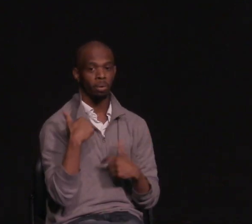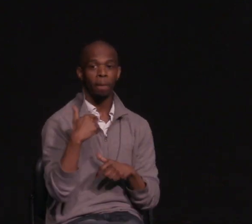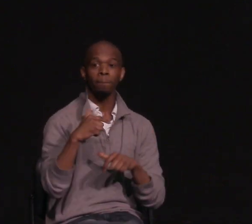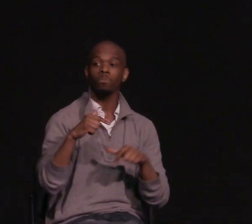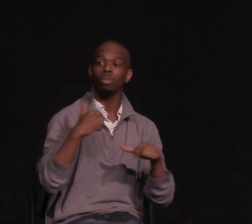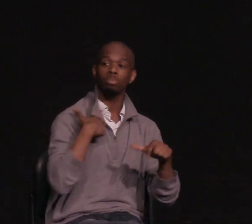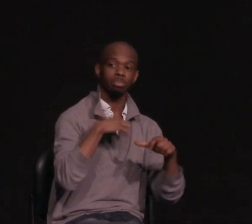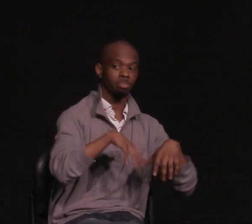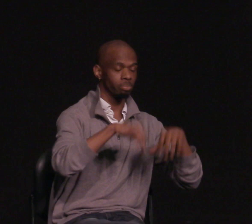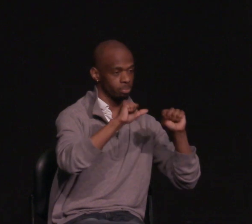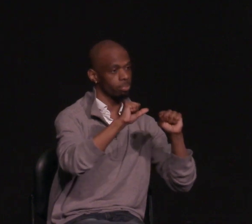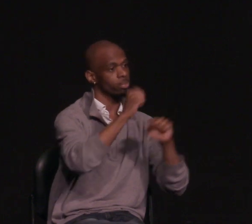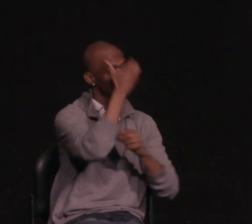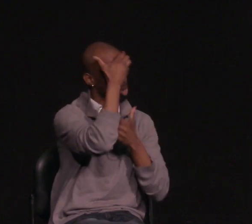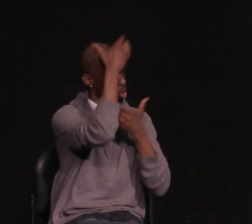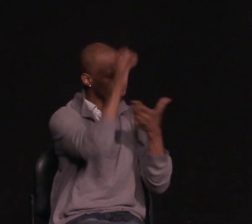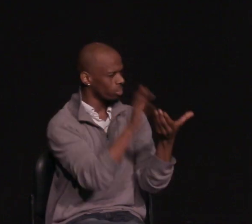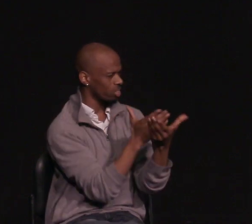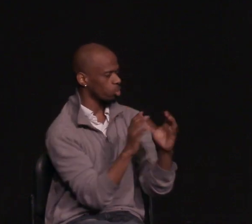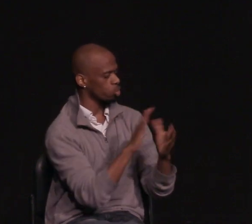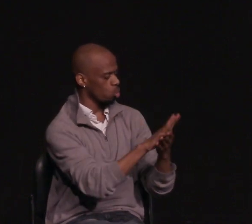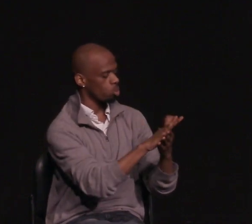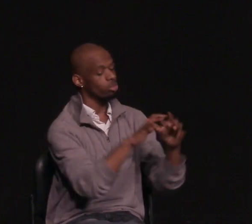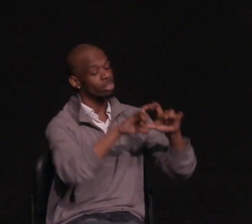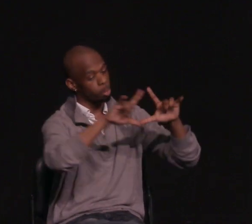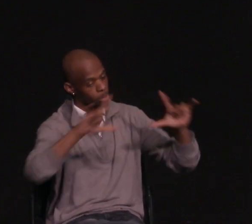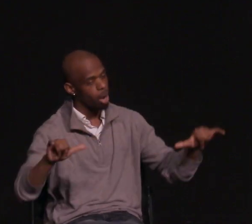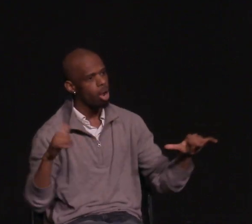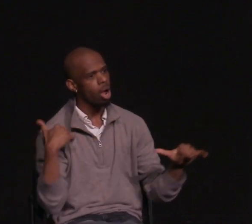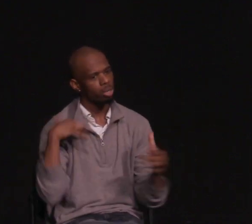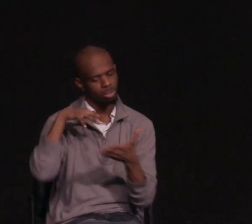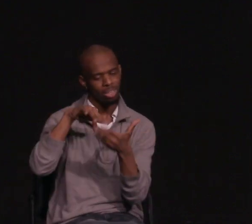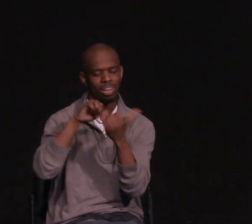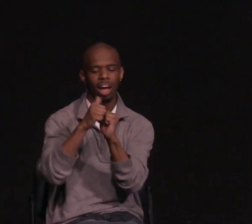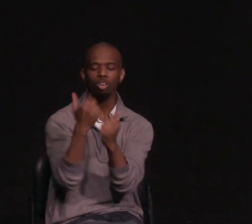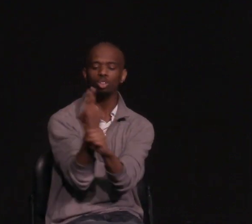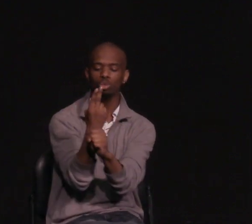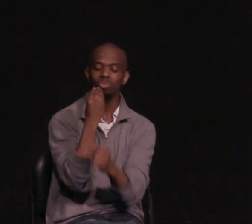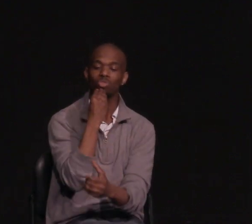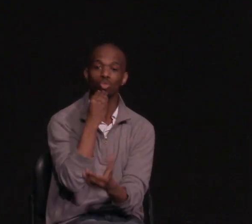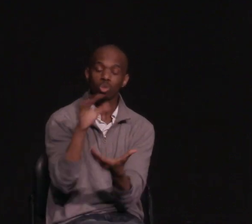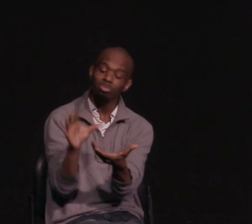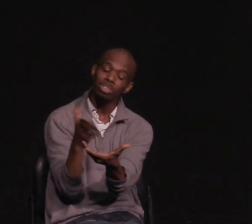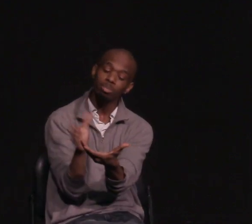a community-based organization that used cooking as a revolutionary tool to politicize and train young people living